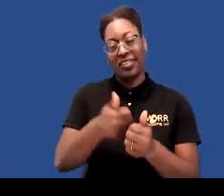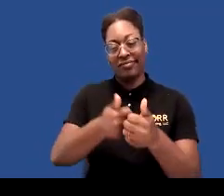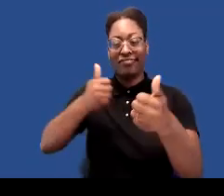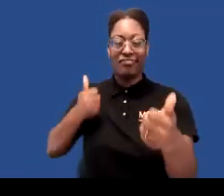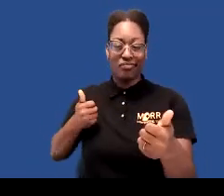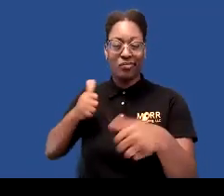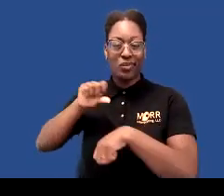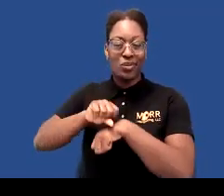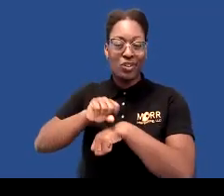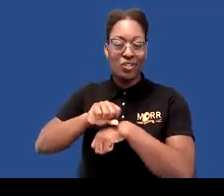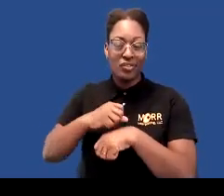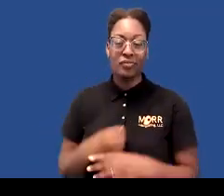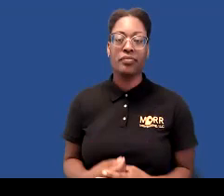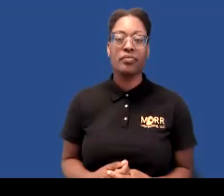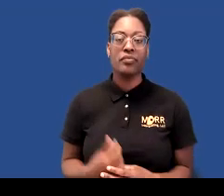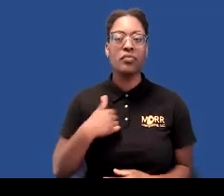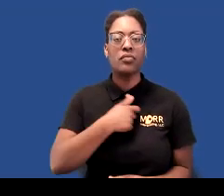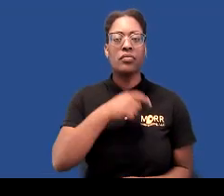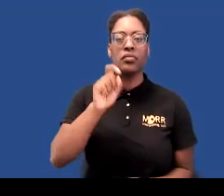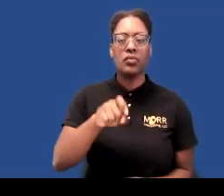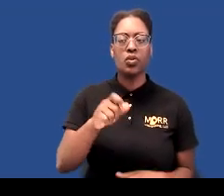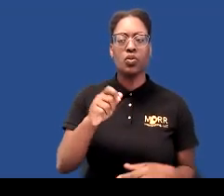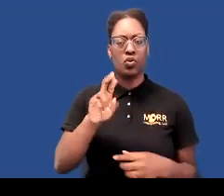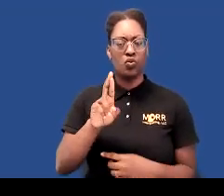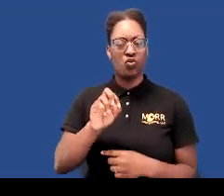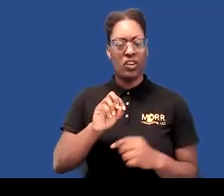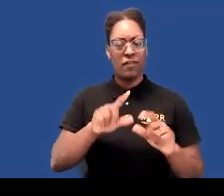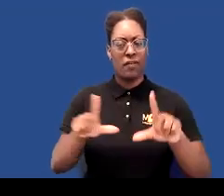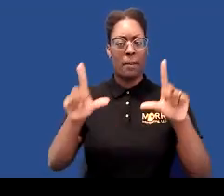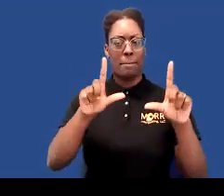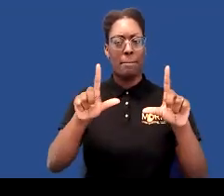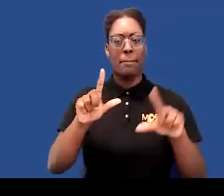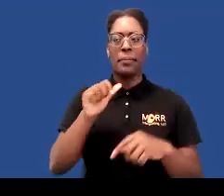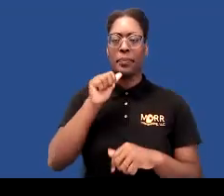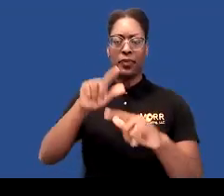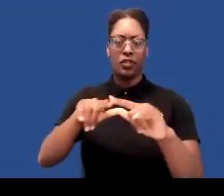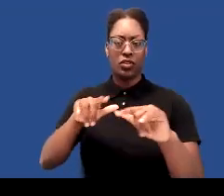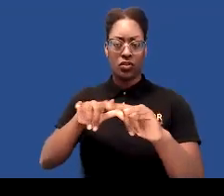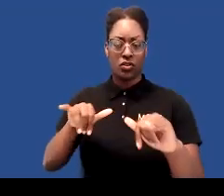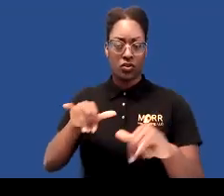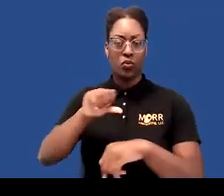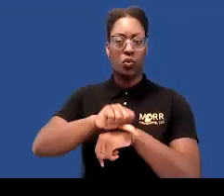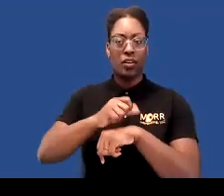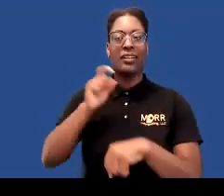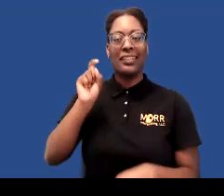is to reframe the value of asynchronous writing center work and to demonstrate why it should be seen as an innovation rather than a disruption,